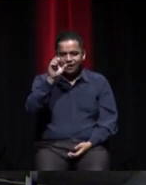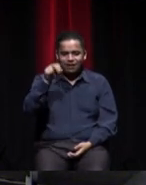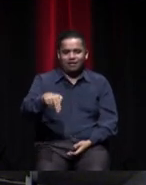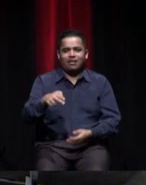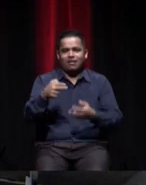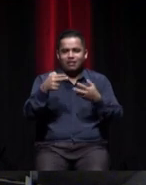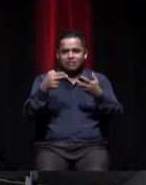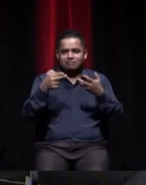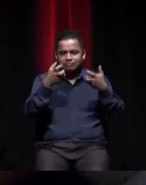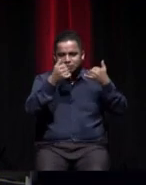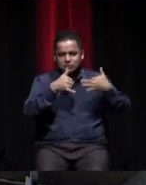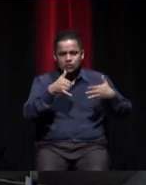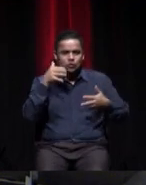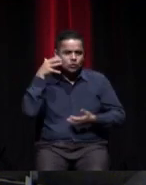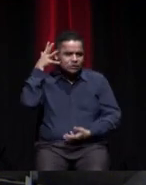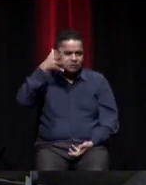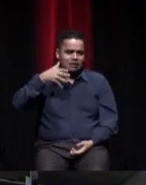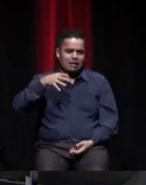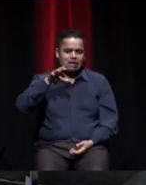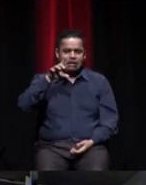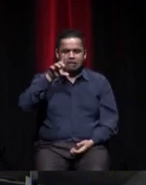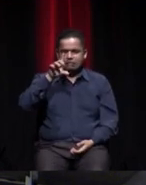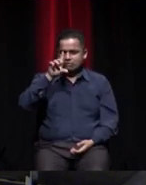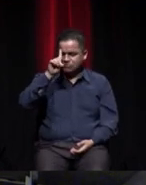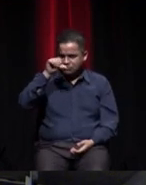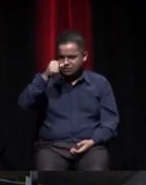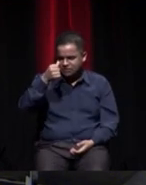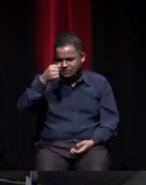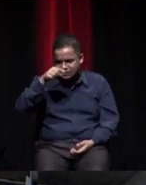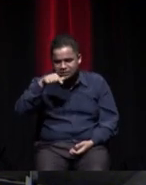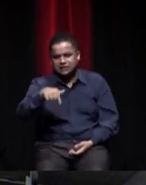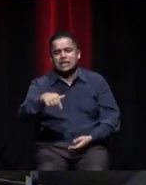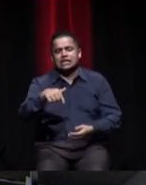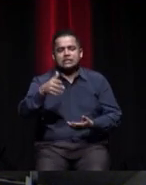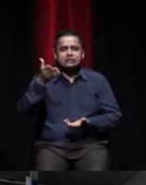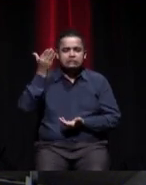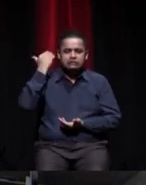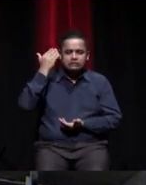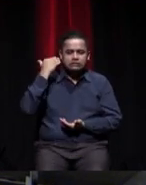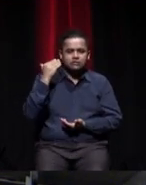at some seminaries in '67. Value of enjoyment.